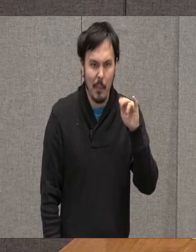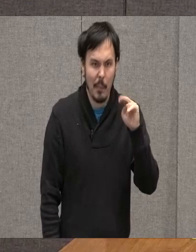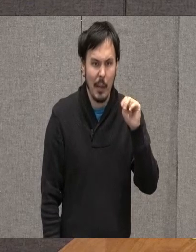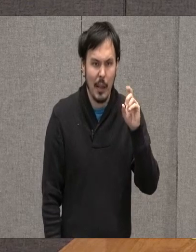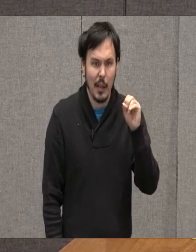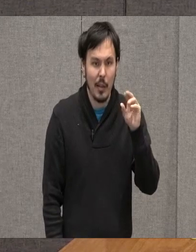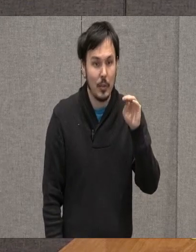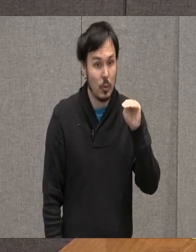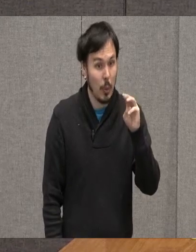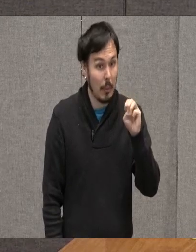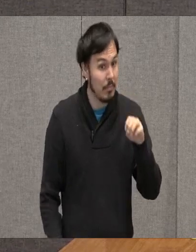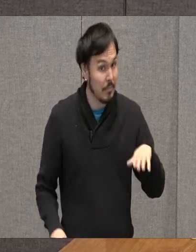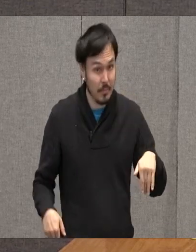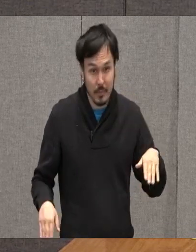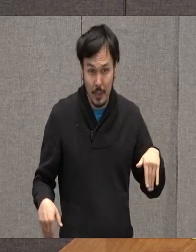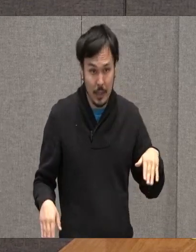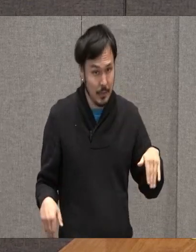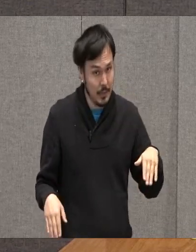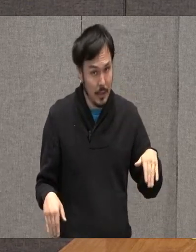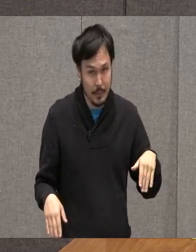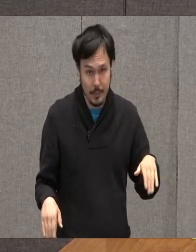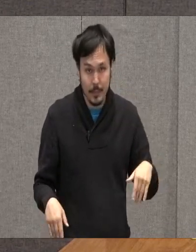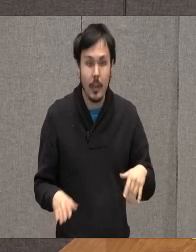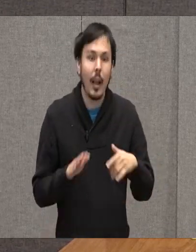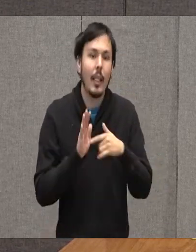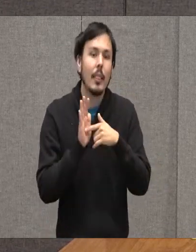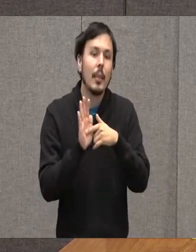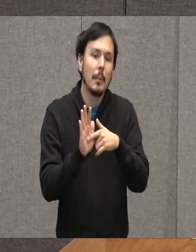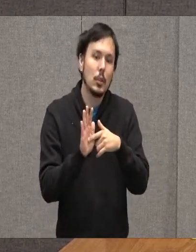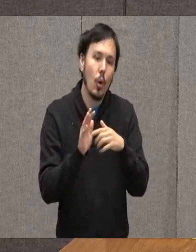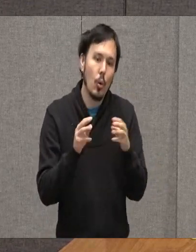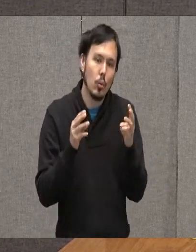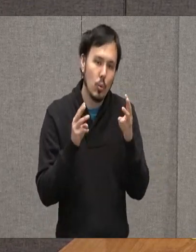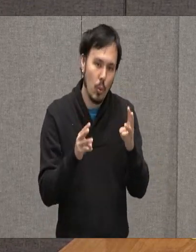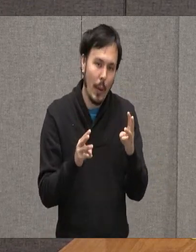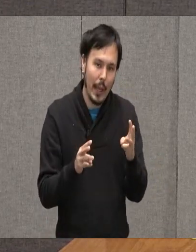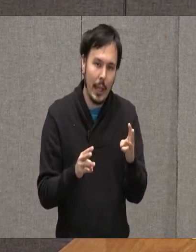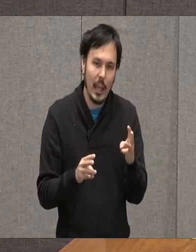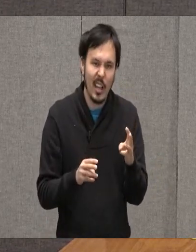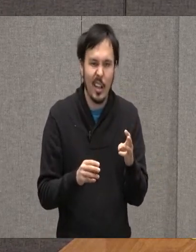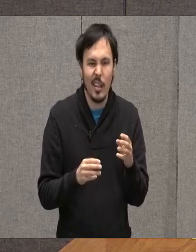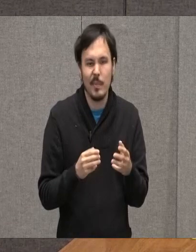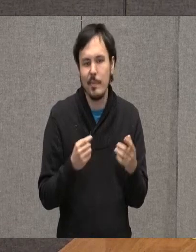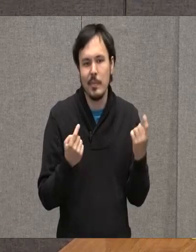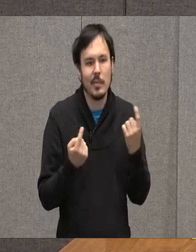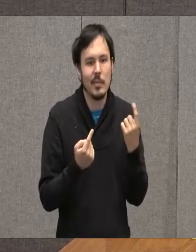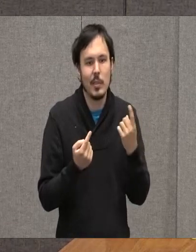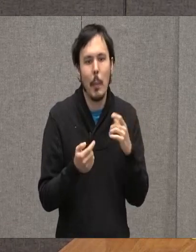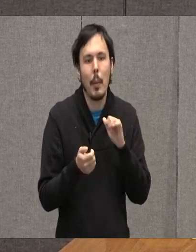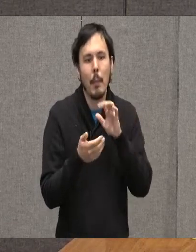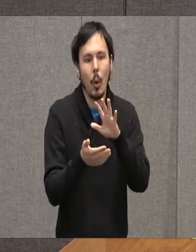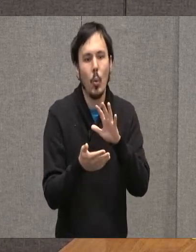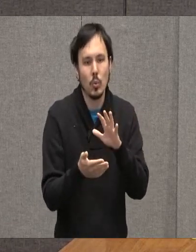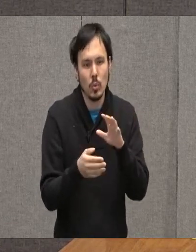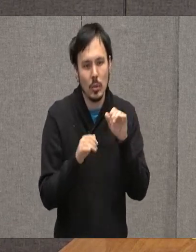Not yet, but let me show you a way, a technique that you can make every number into a palindrome